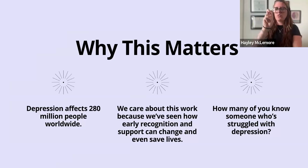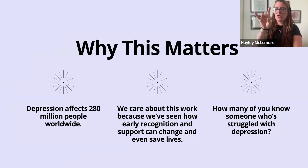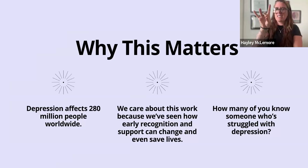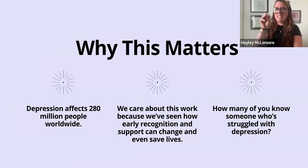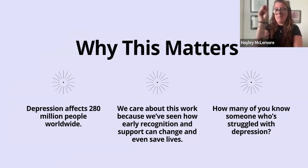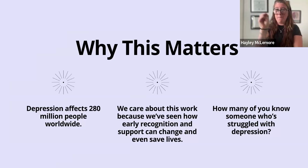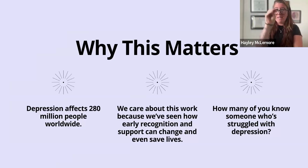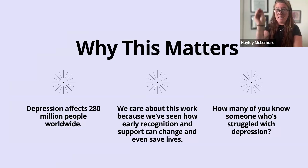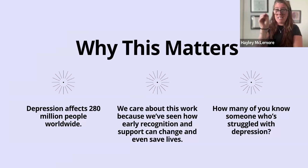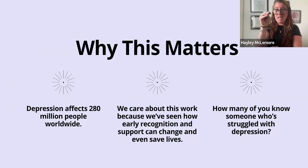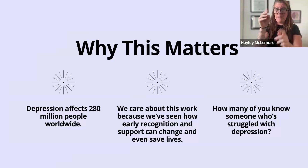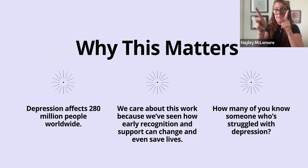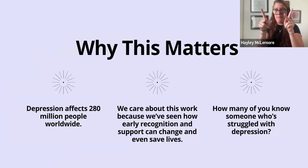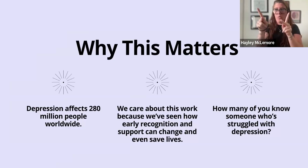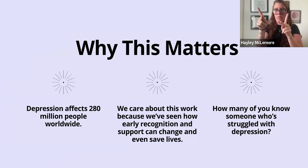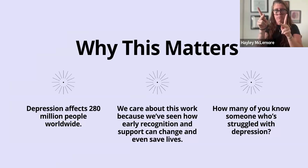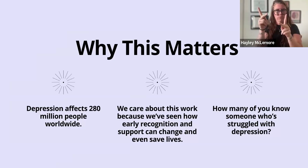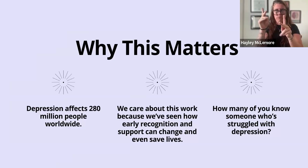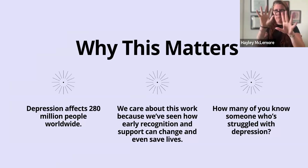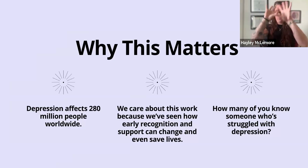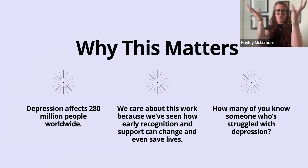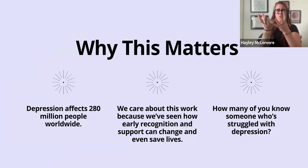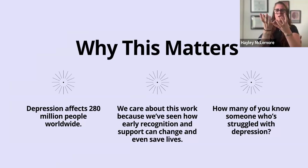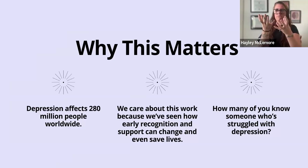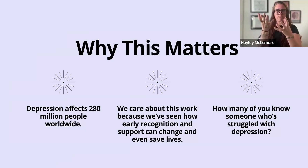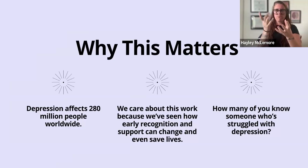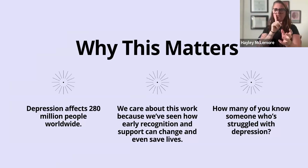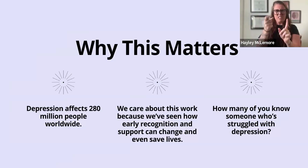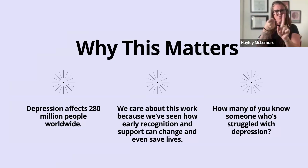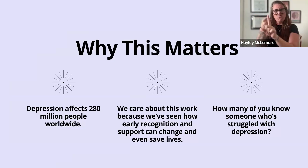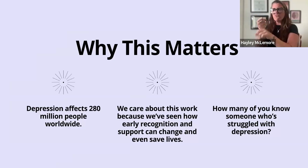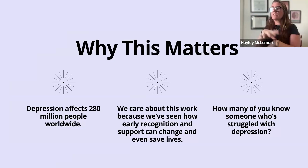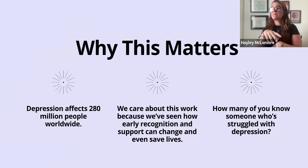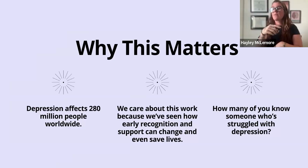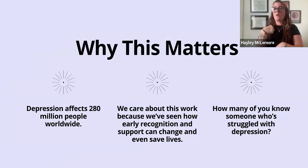Depression impacts 280 million people all over the world.